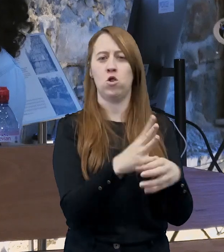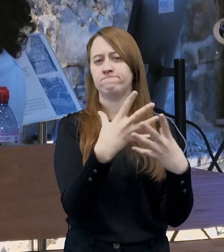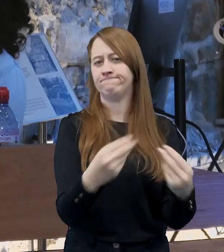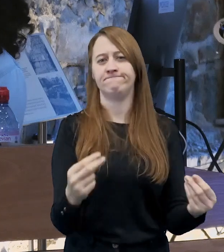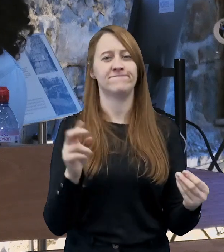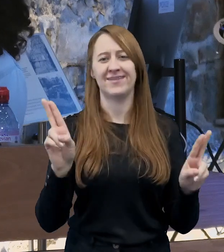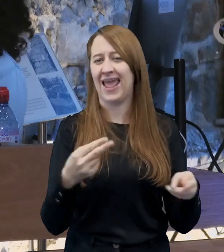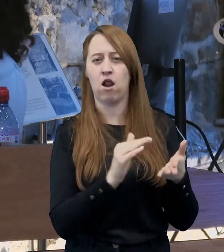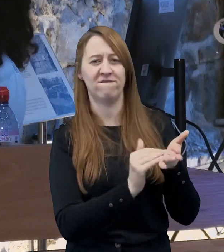existing plaster.